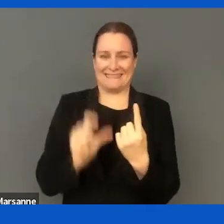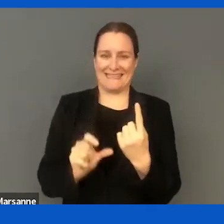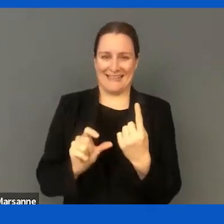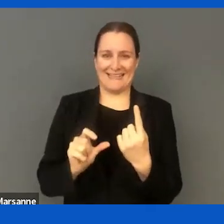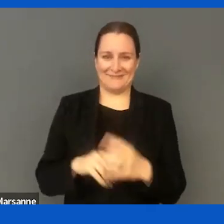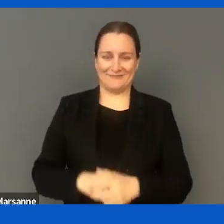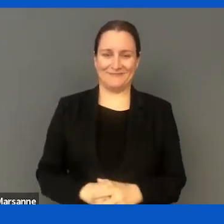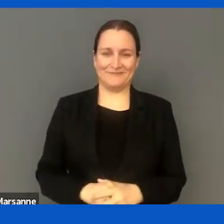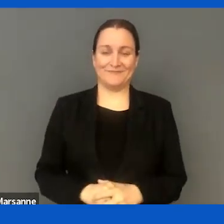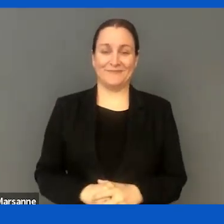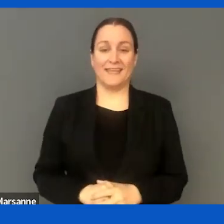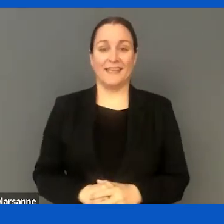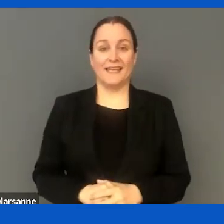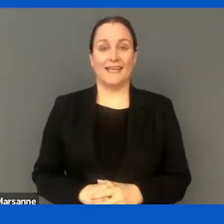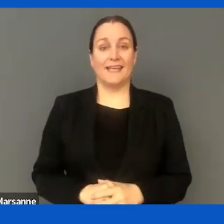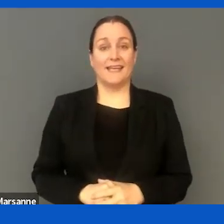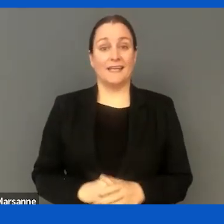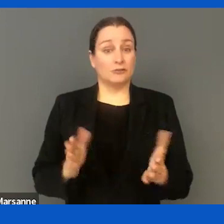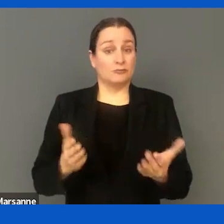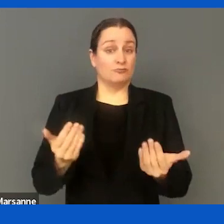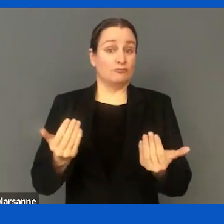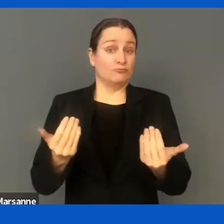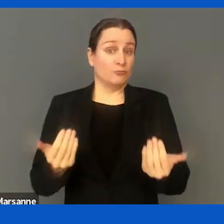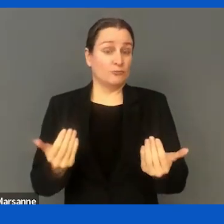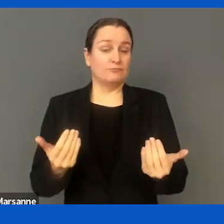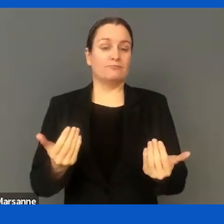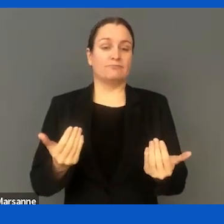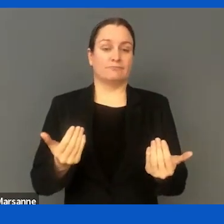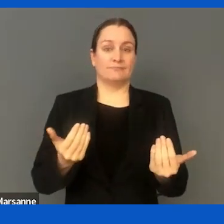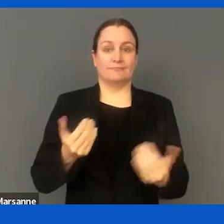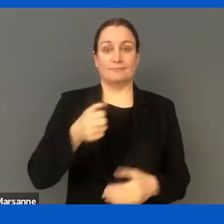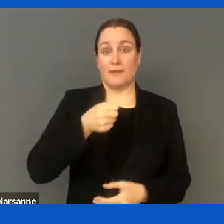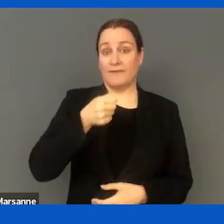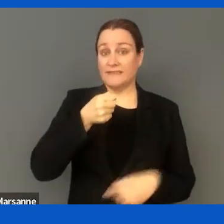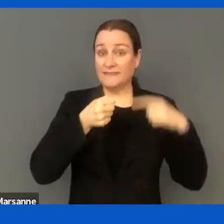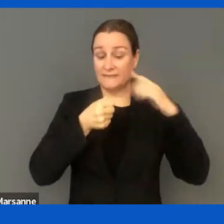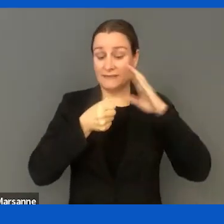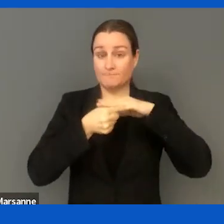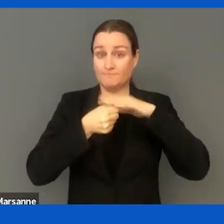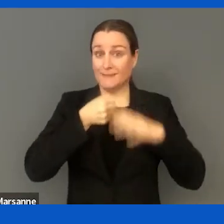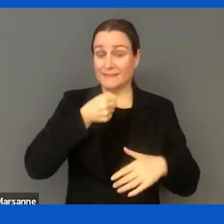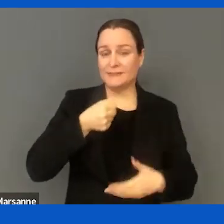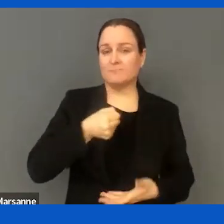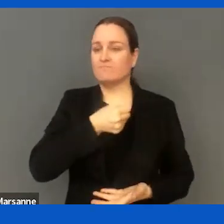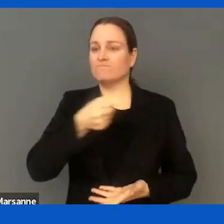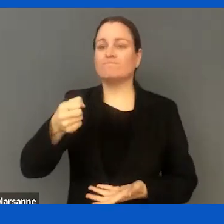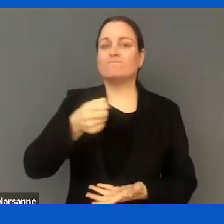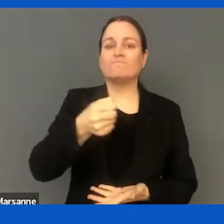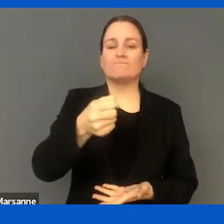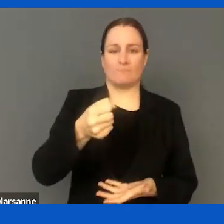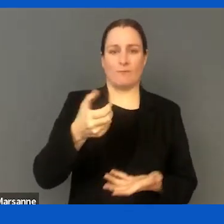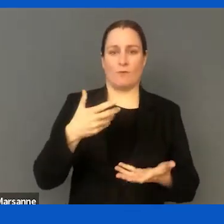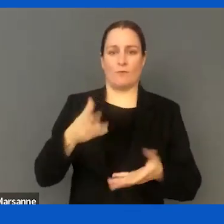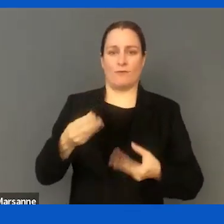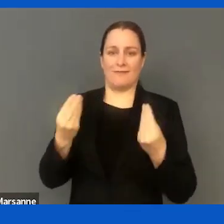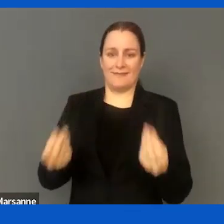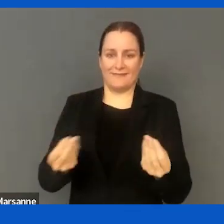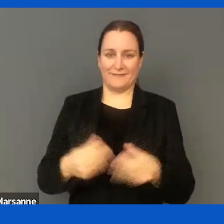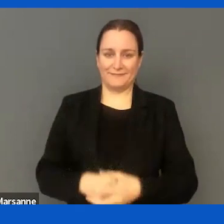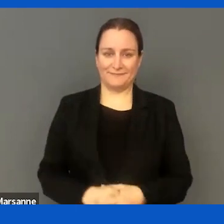And we have a private microphone carrier for you, fantastic. We'll speak about overlays, and this